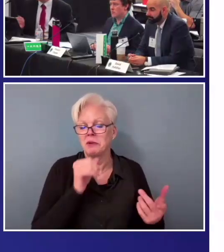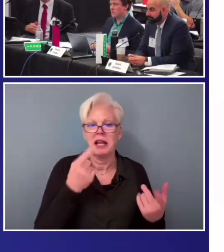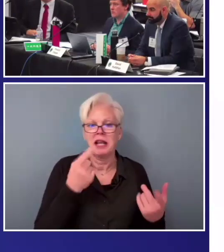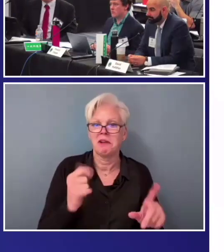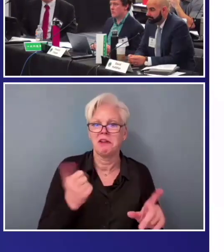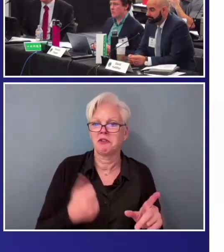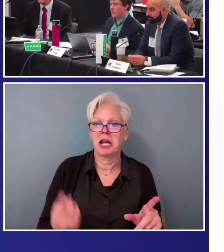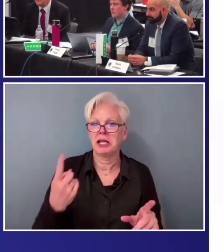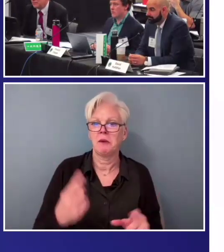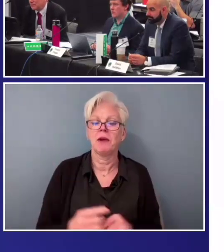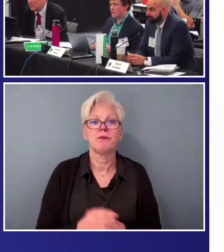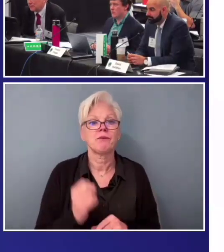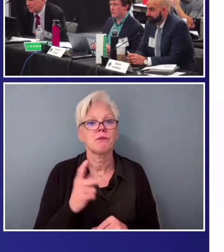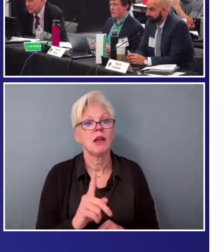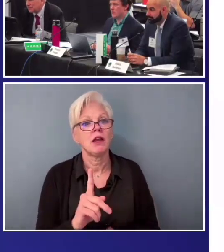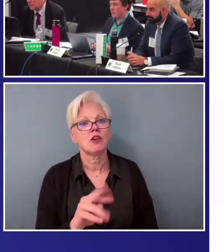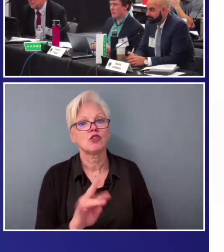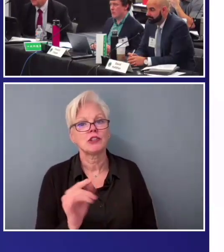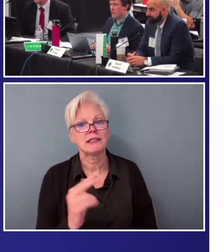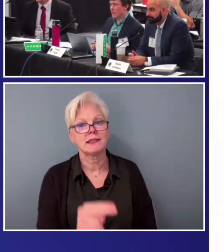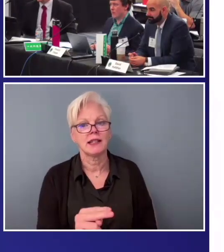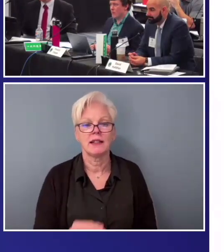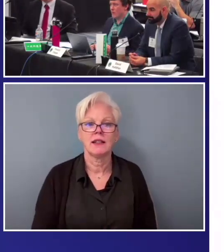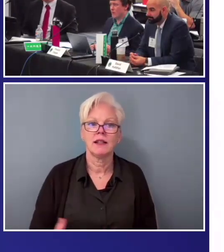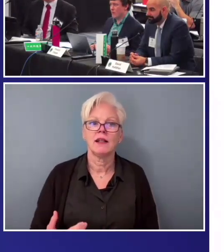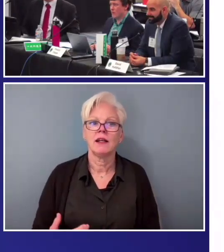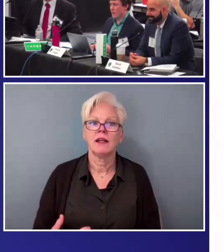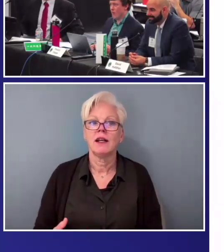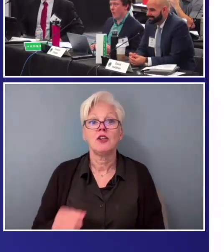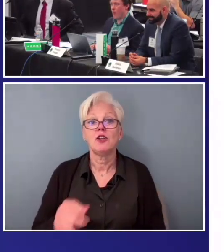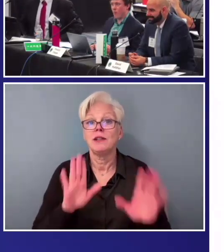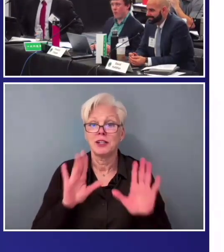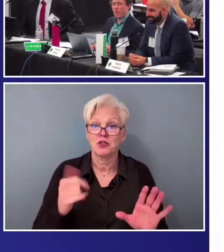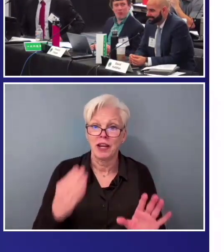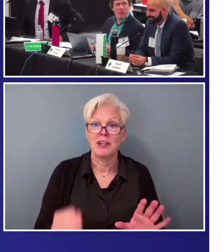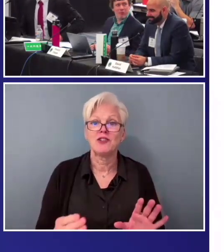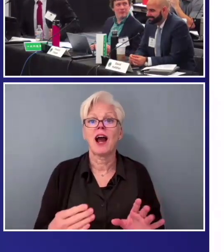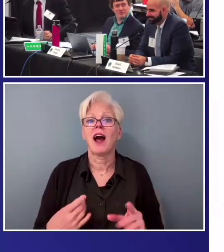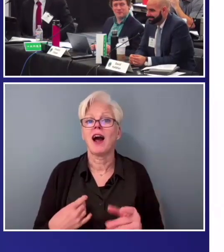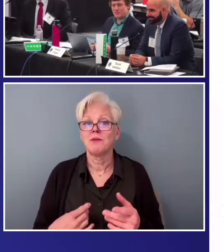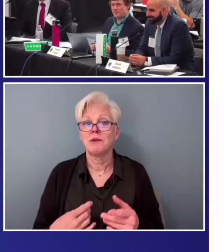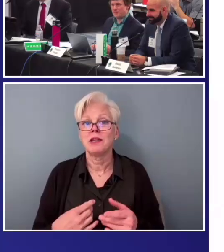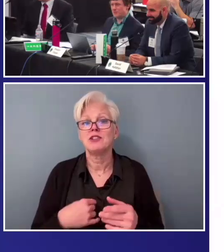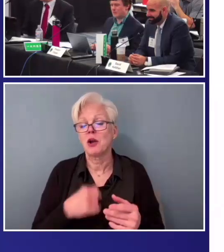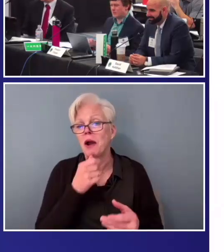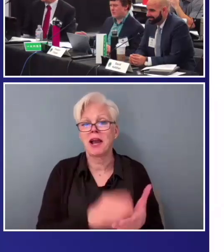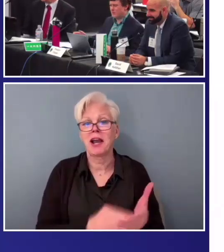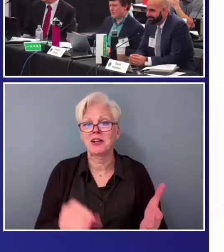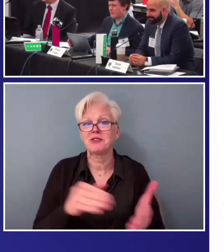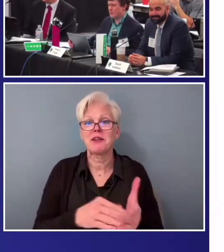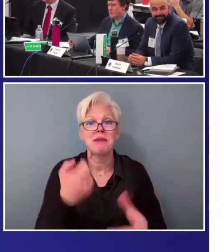Thank you. I try not to pile on, but you've done a phenomenal job, so I'm going to repeat my colleagues. On that